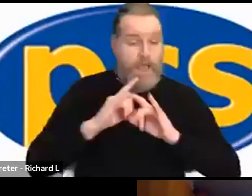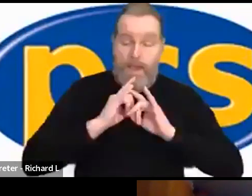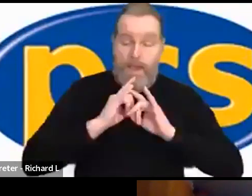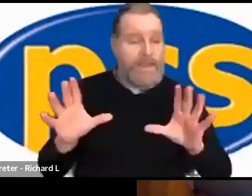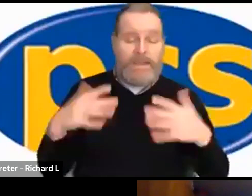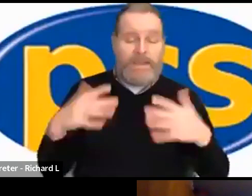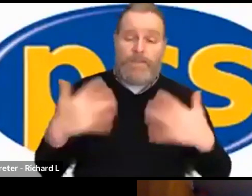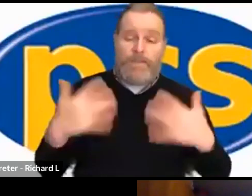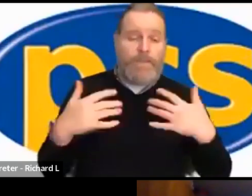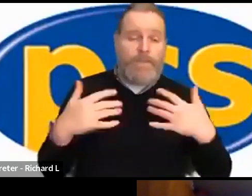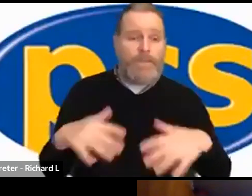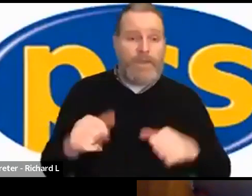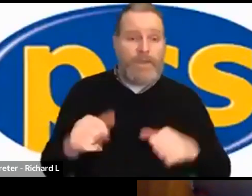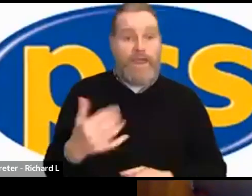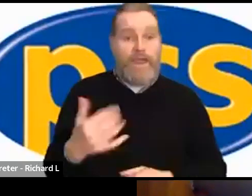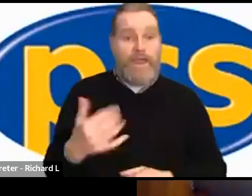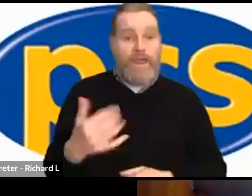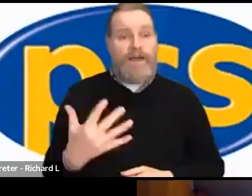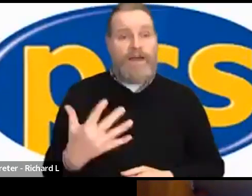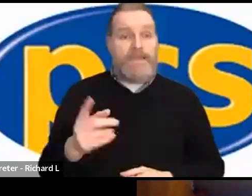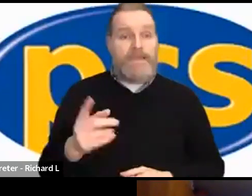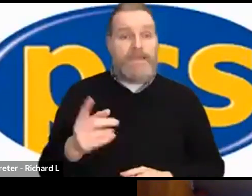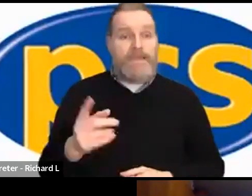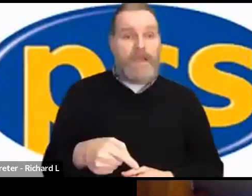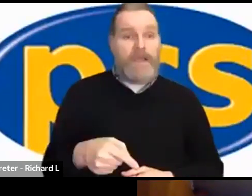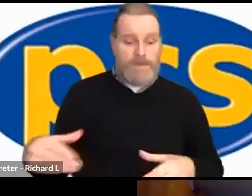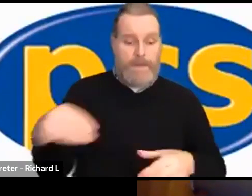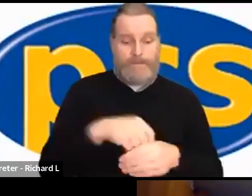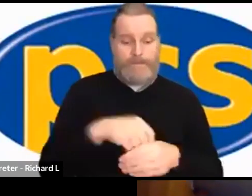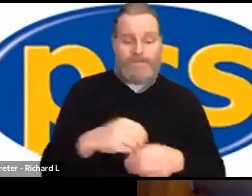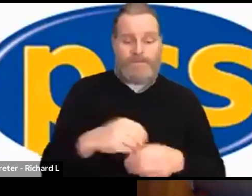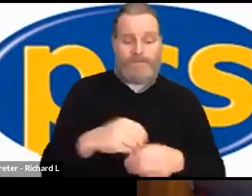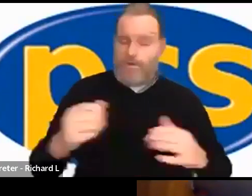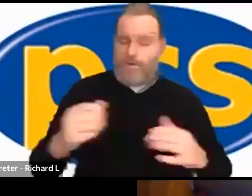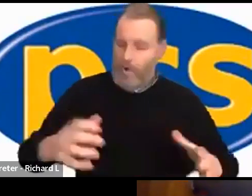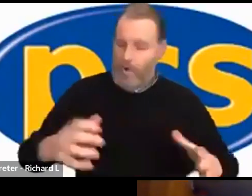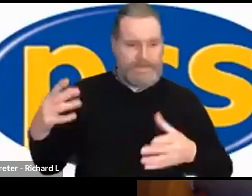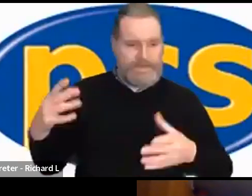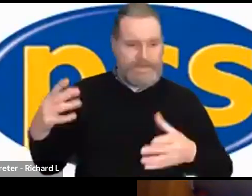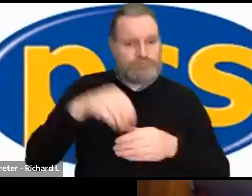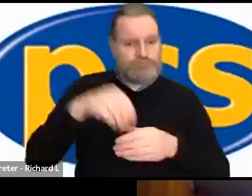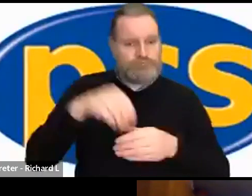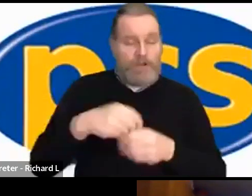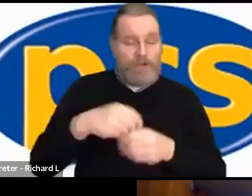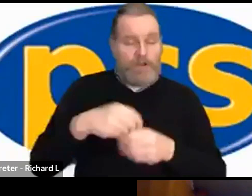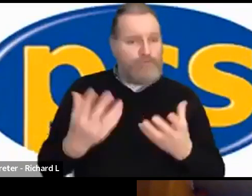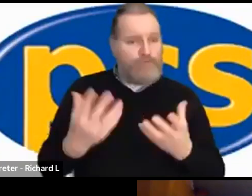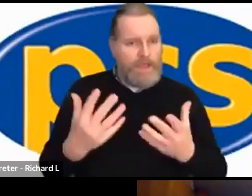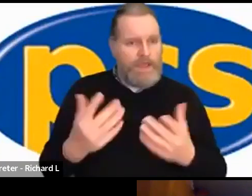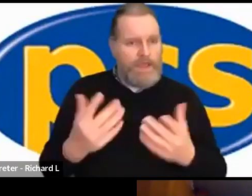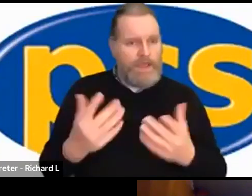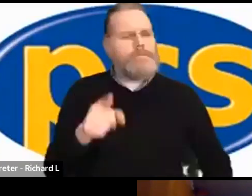stuff ing strike action that has already been taken by already been taken by 5,000 Pcs members already on on everyone's behalf on everyone's behalf. obviously the purpose of the